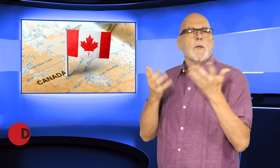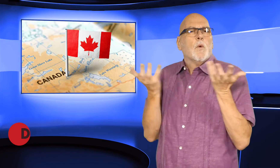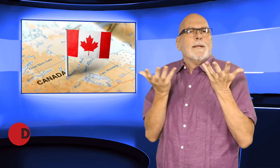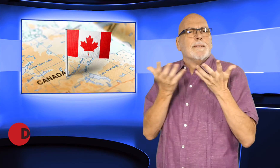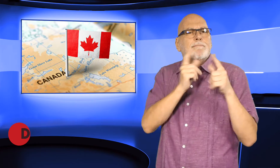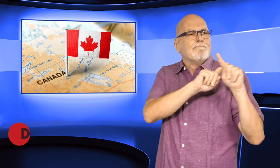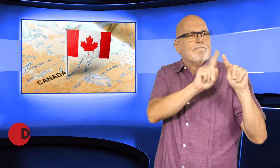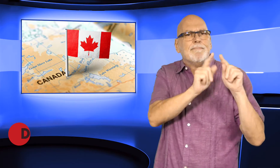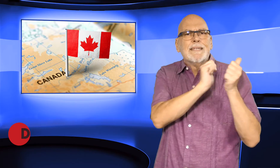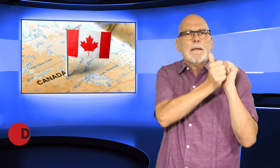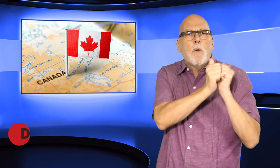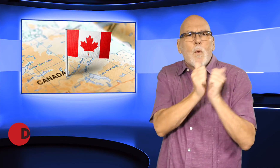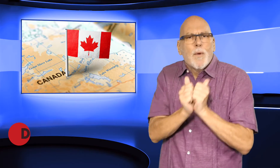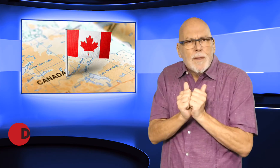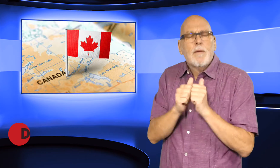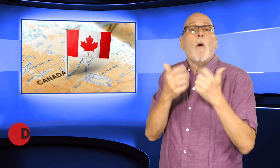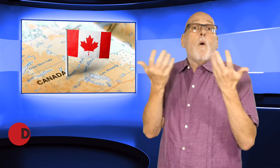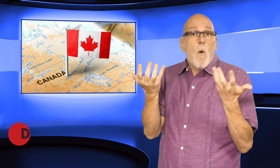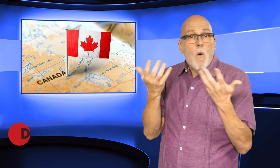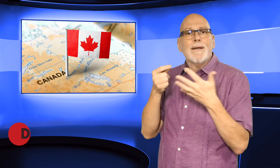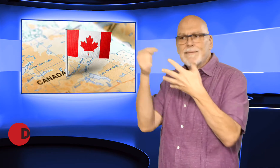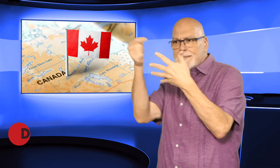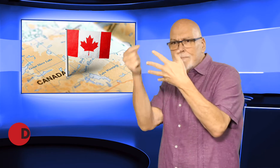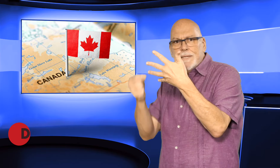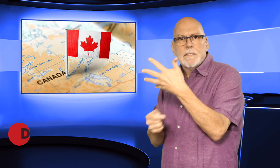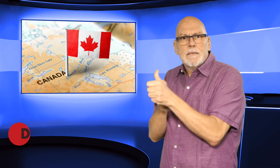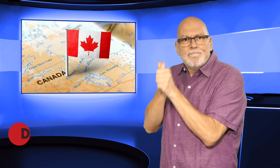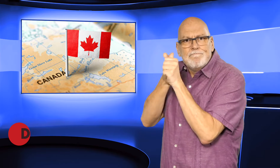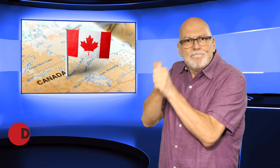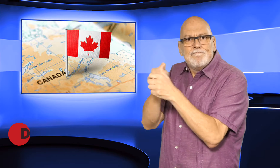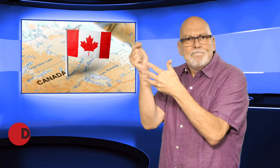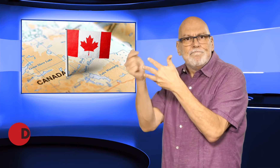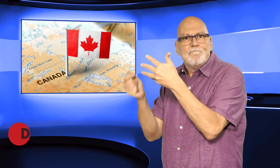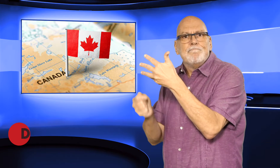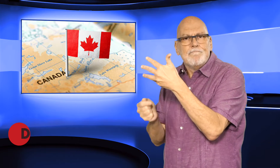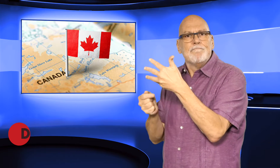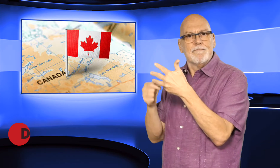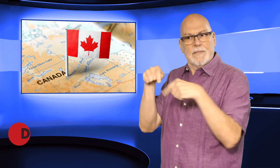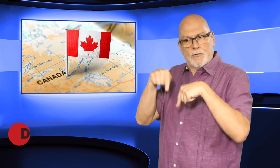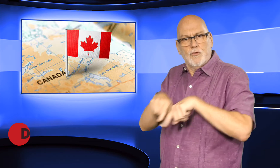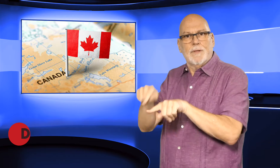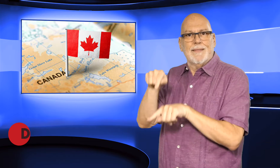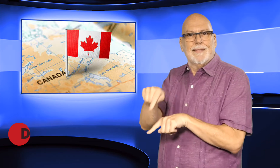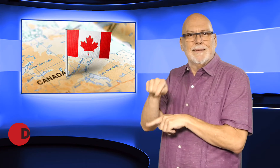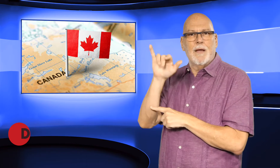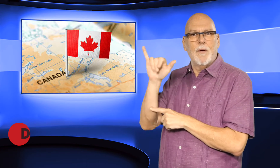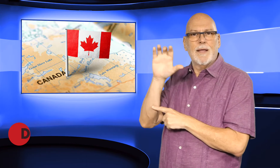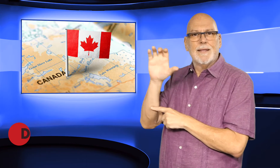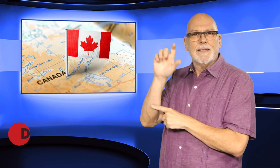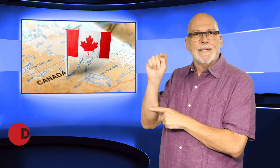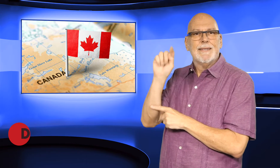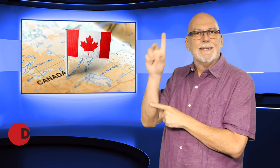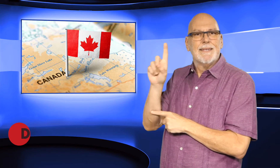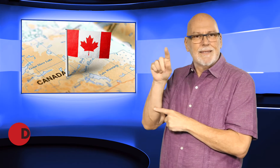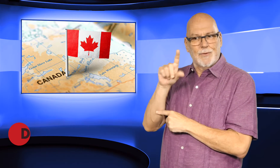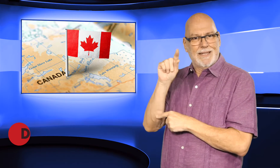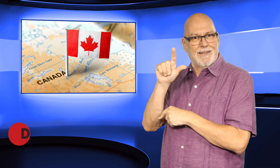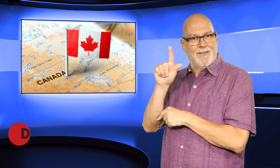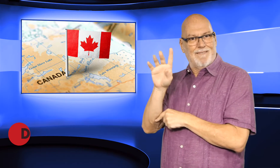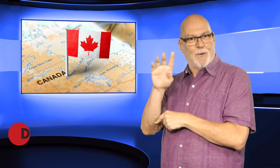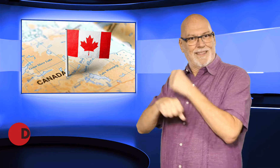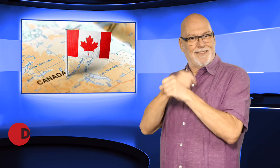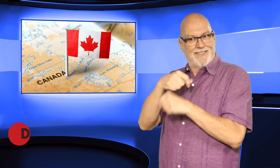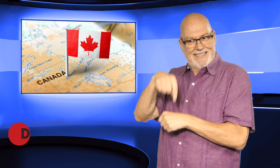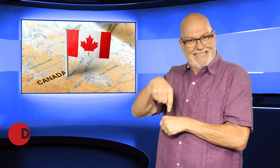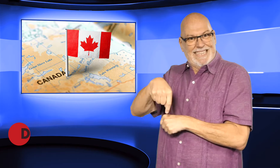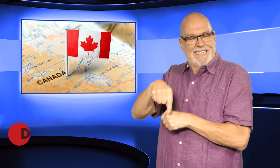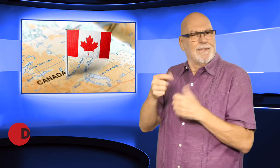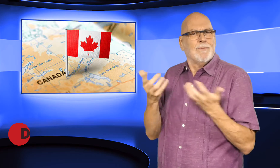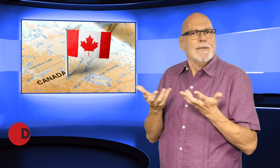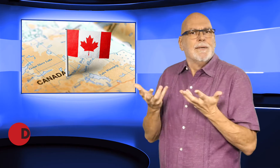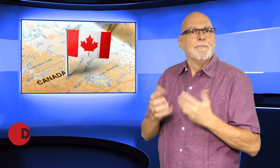[ANSELMO]: What sports or disciplines will be offered during YCTD 2024?